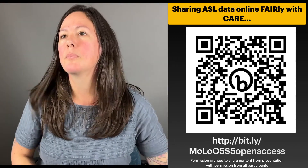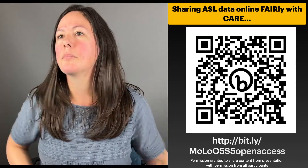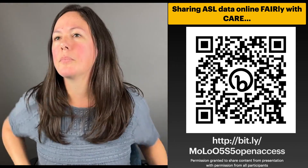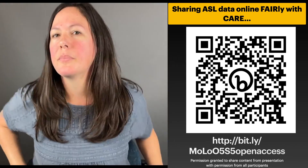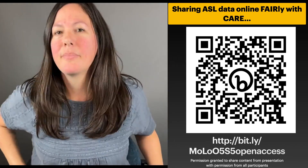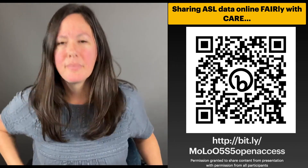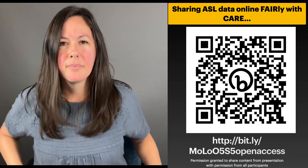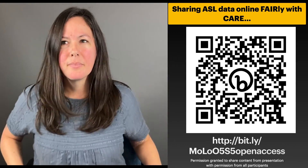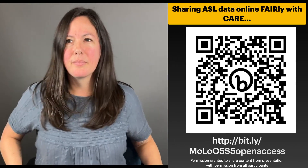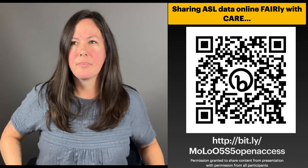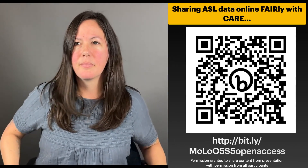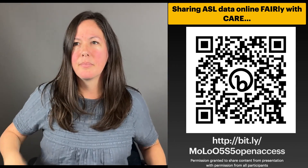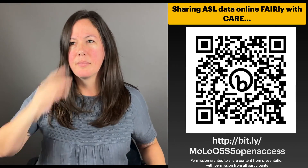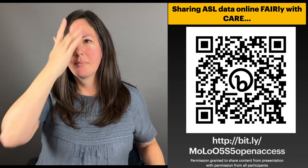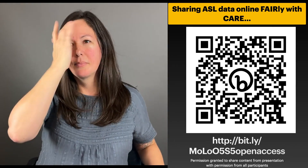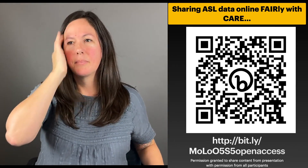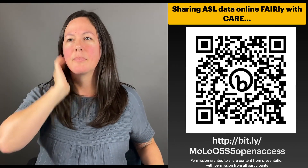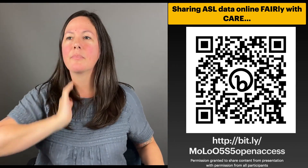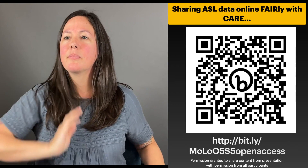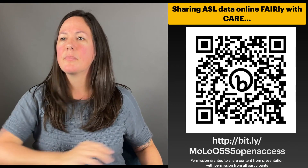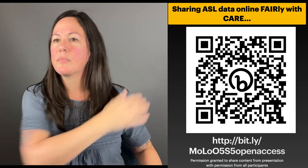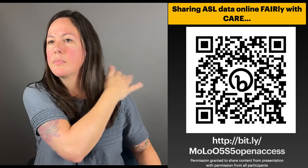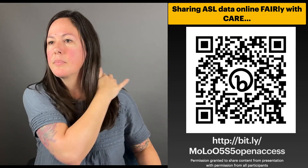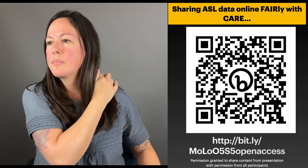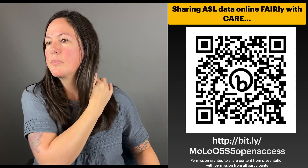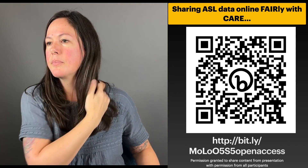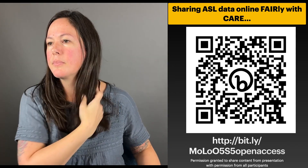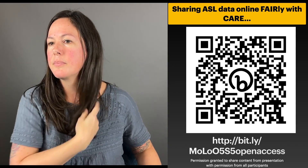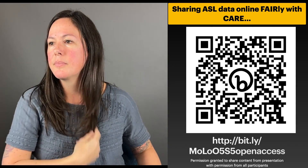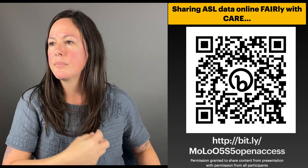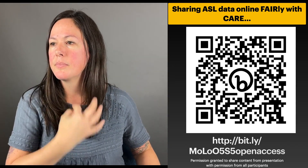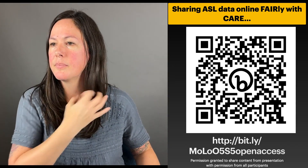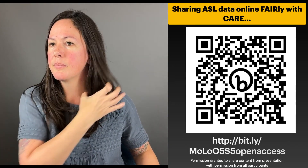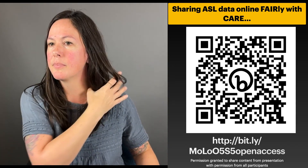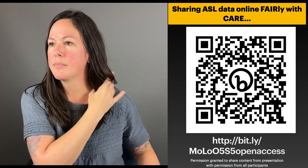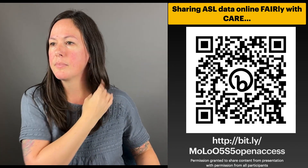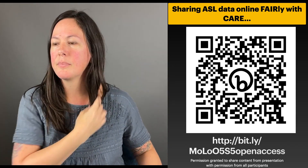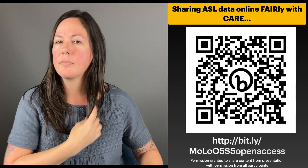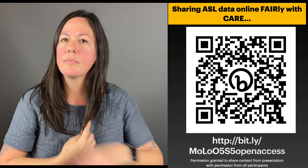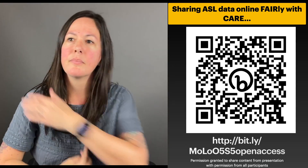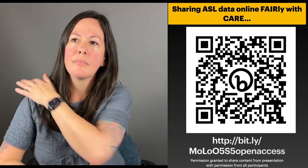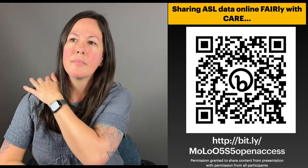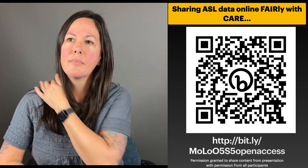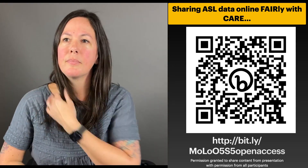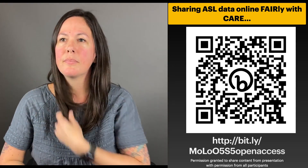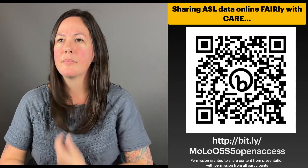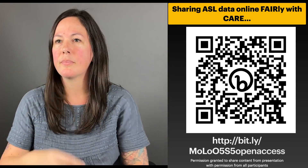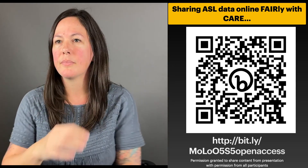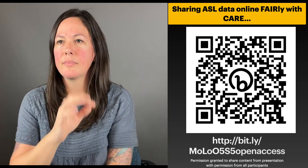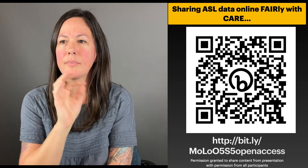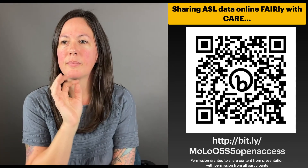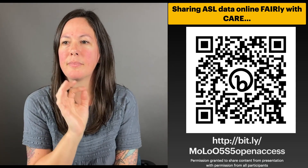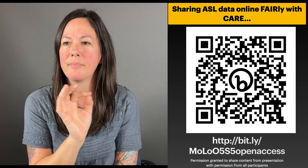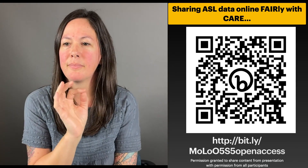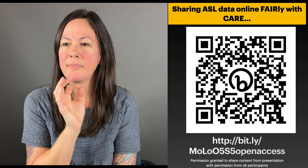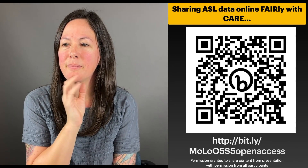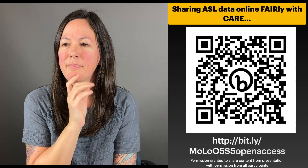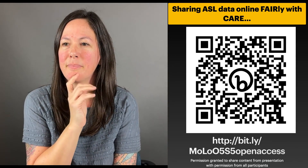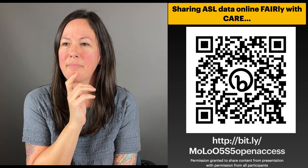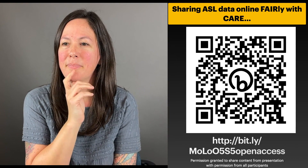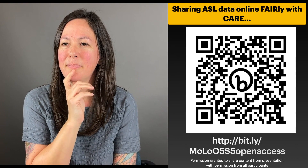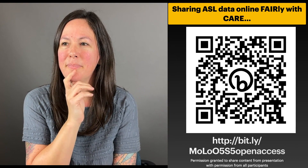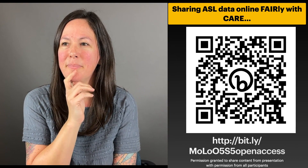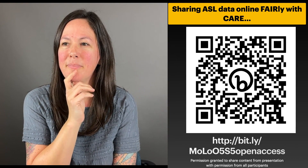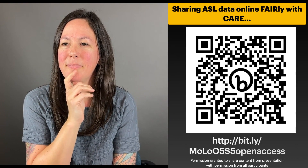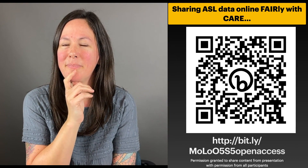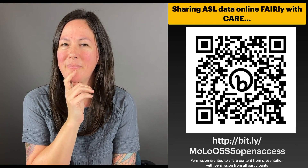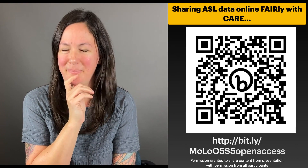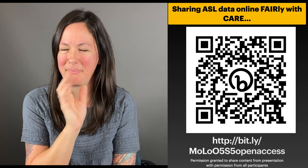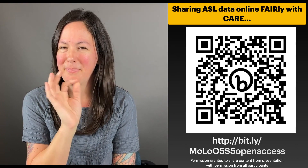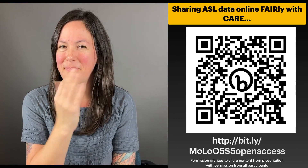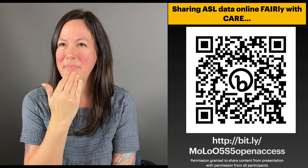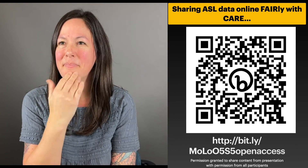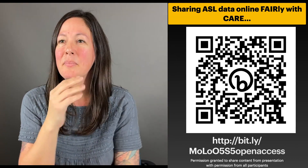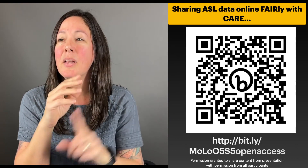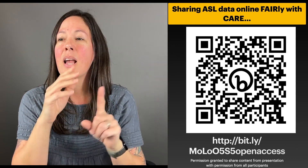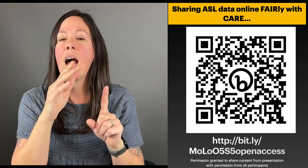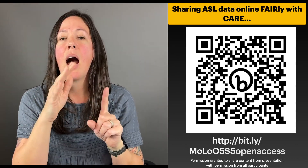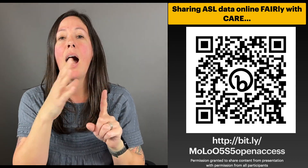Go ahead and scan the QR code and have it pop up on your screen or you can type in the URL that's at the bottom there..